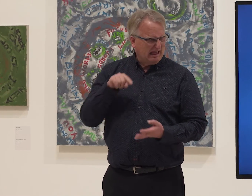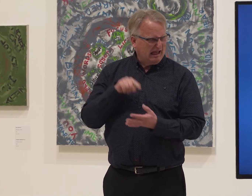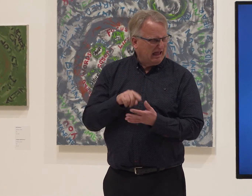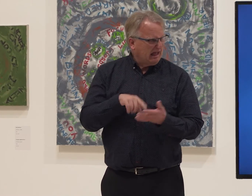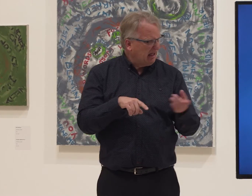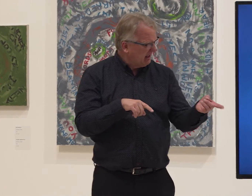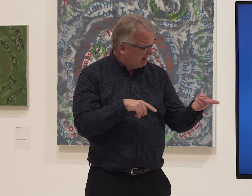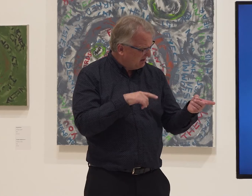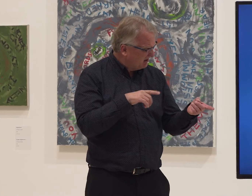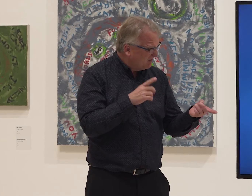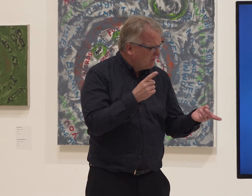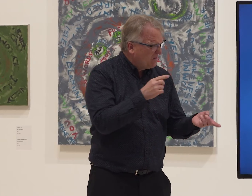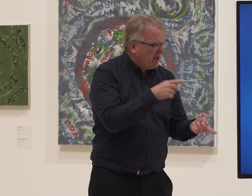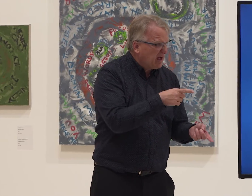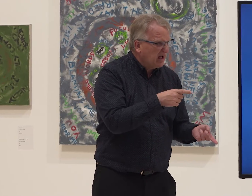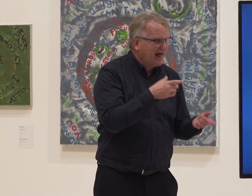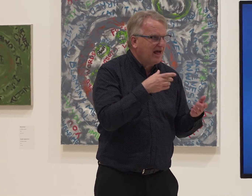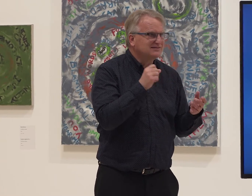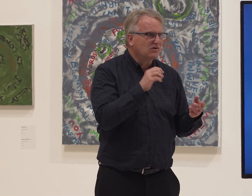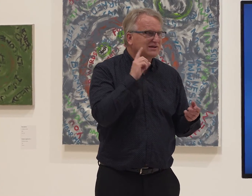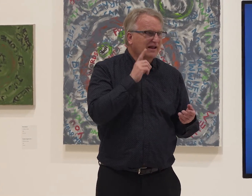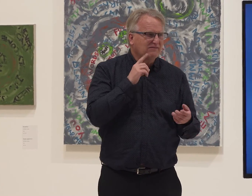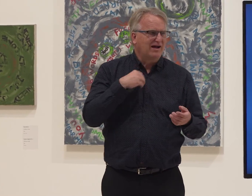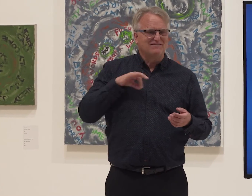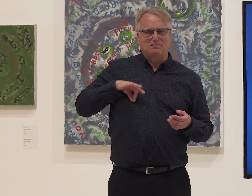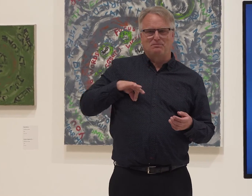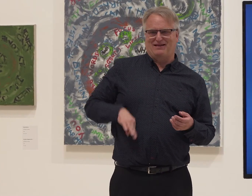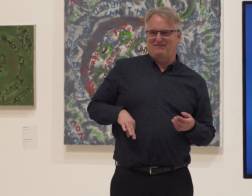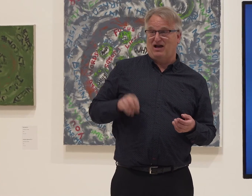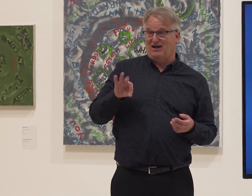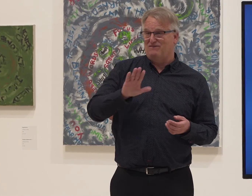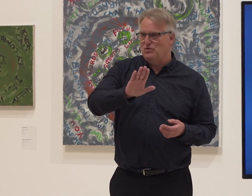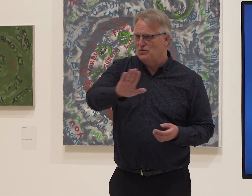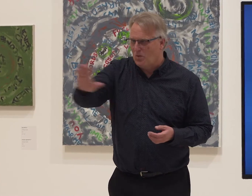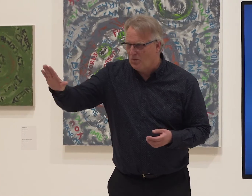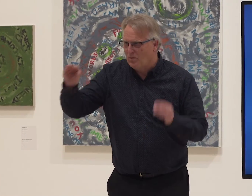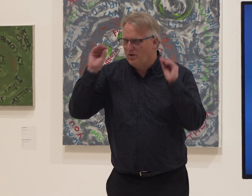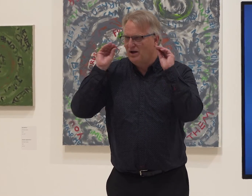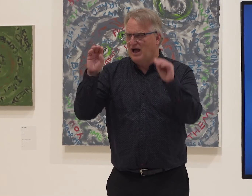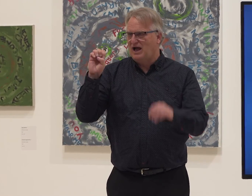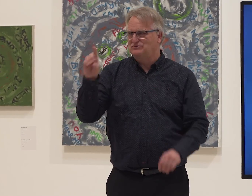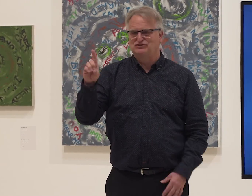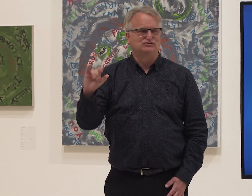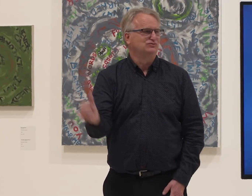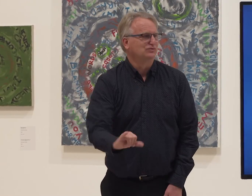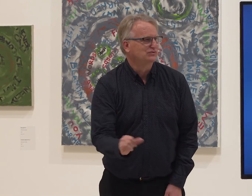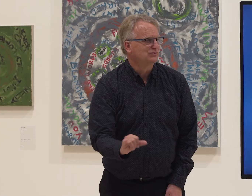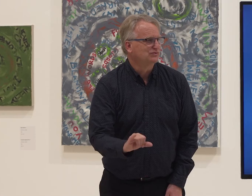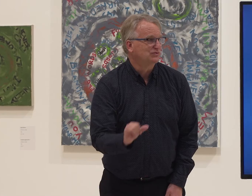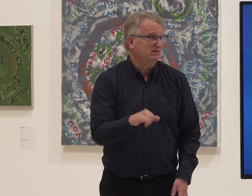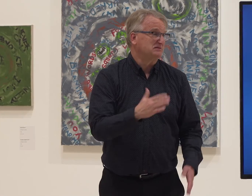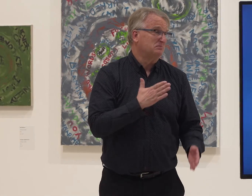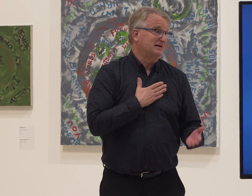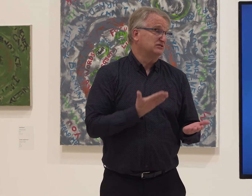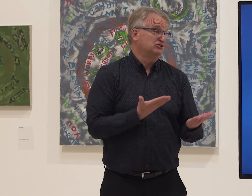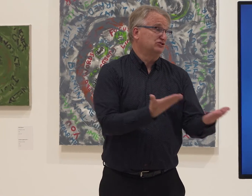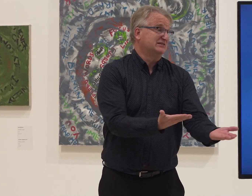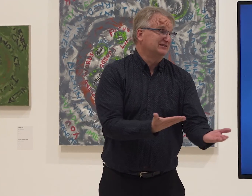Talk about this presentation today. Share with folks what you've learned from this presentation today. Because you are all educators.